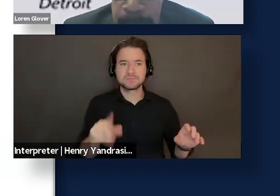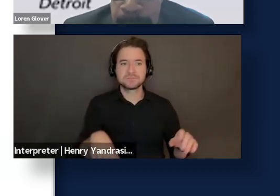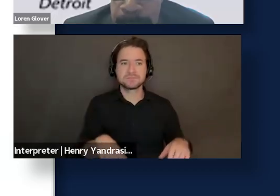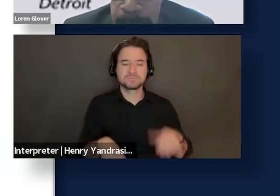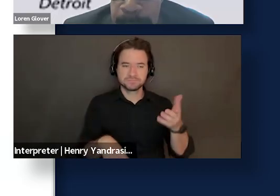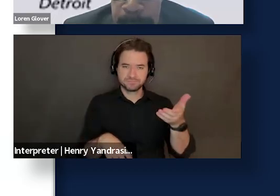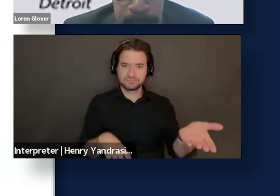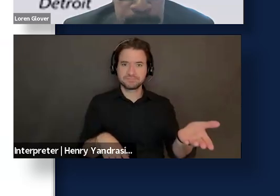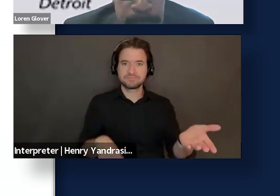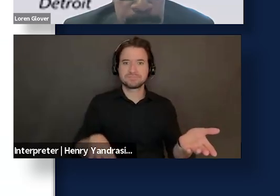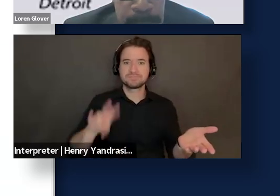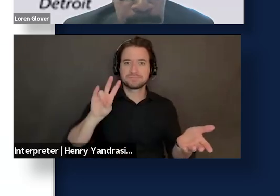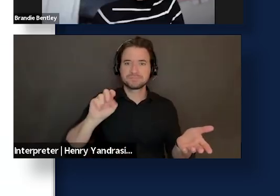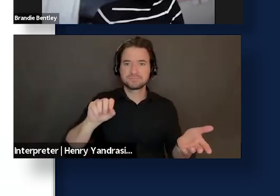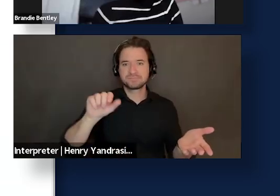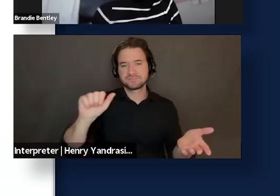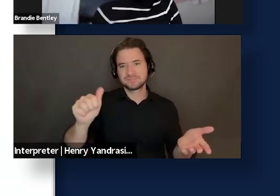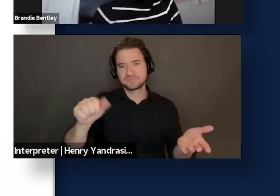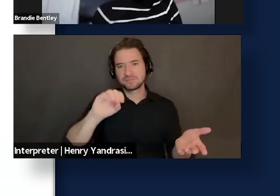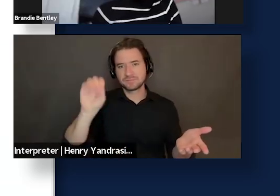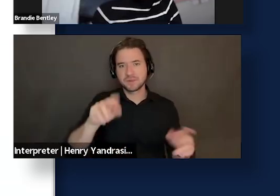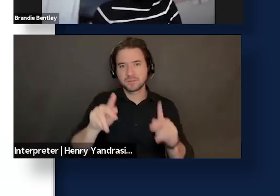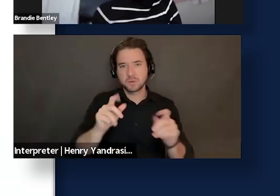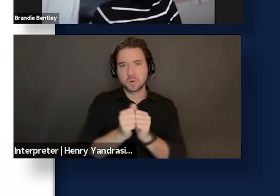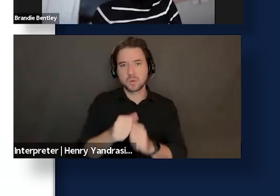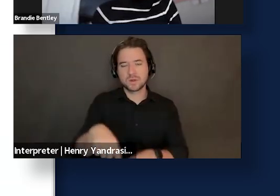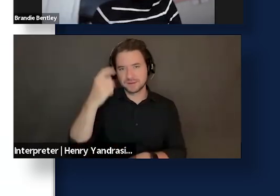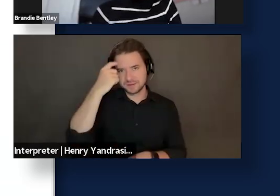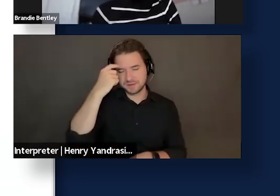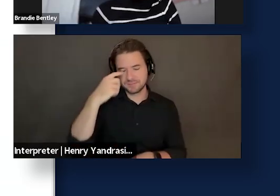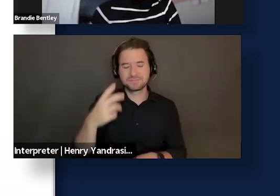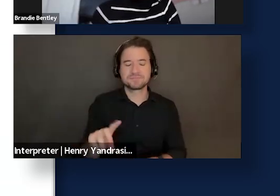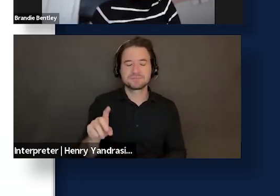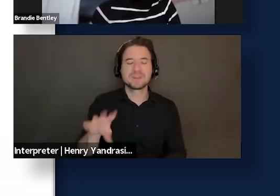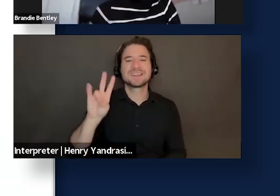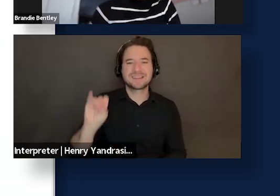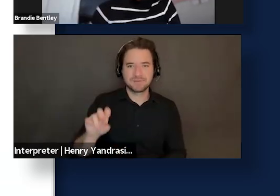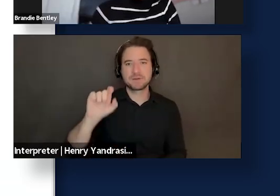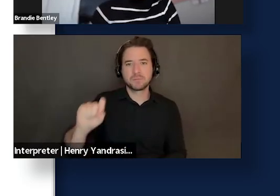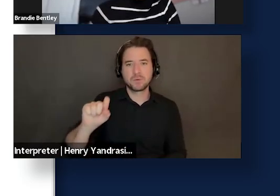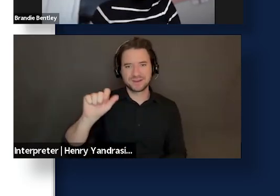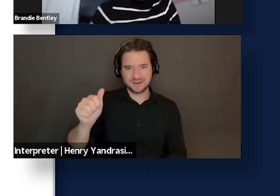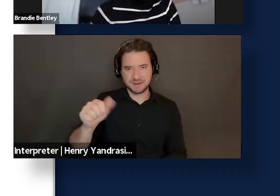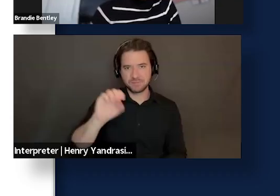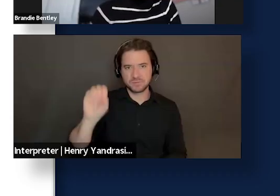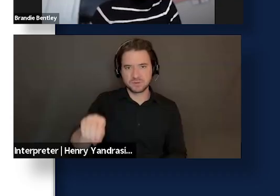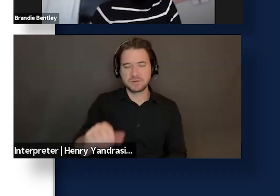Okay, we have all… and then we can look by… just a cognitive. So 74% of people with a cognitive disability report having, um, visited a doctor for a routine checkup within the past year.